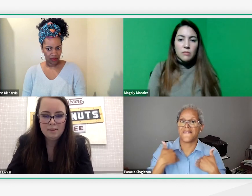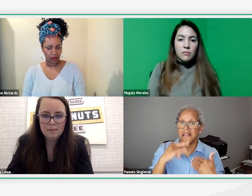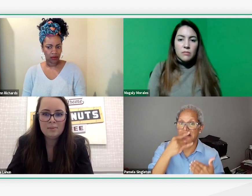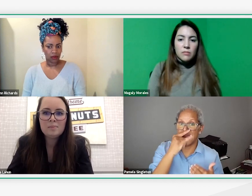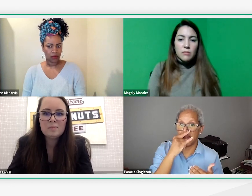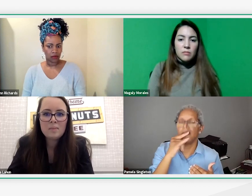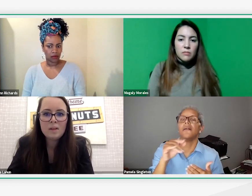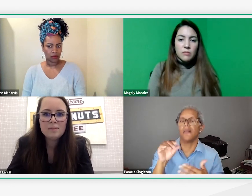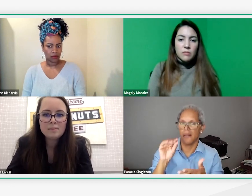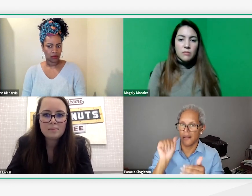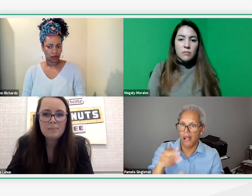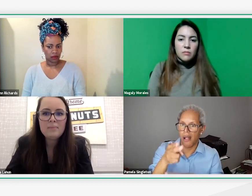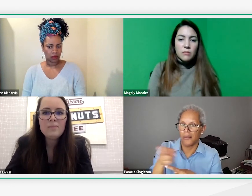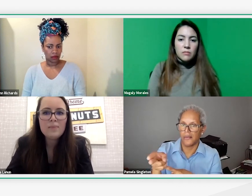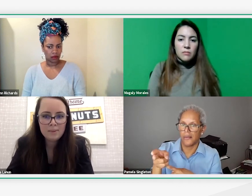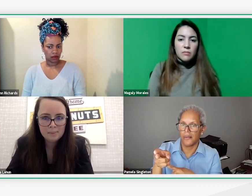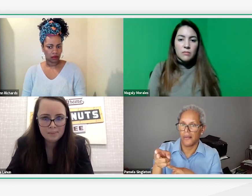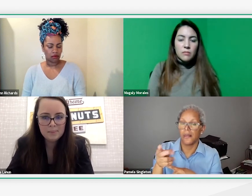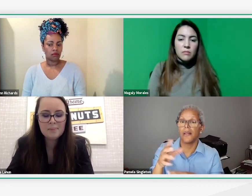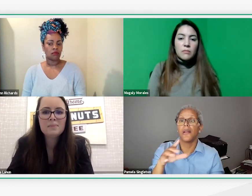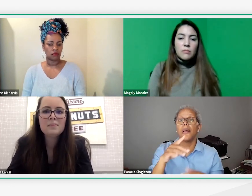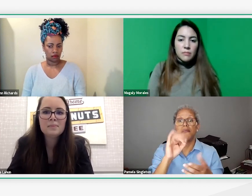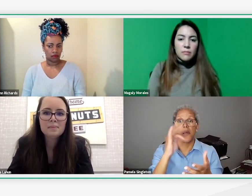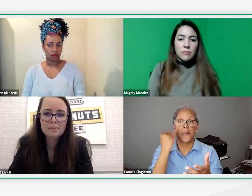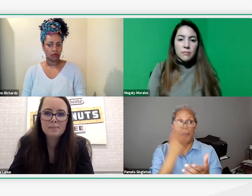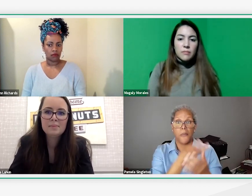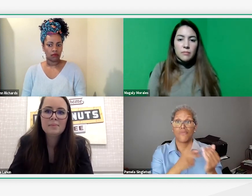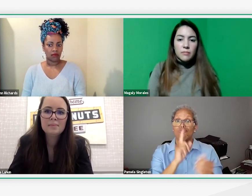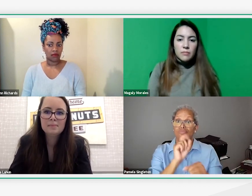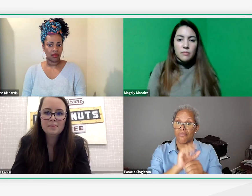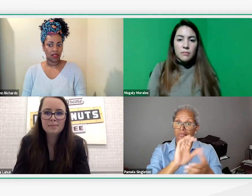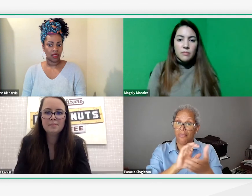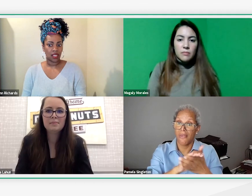Head of household is for single, not for if you're married.